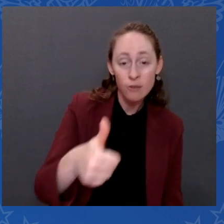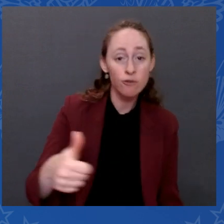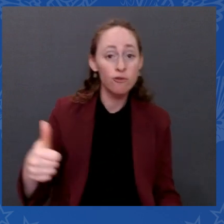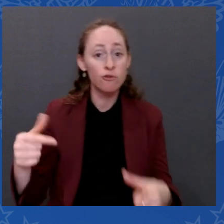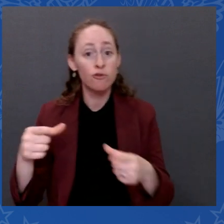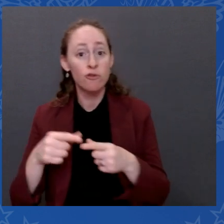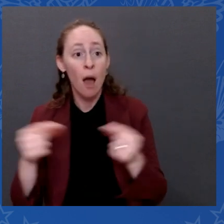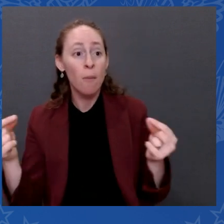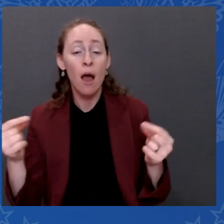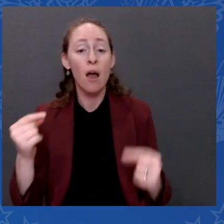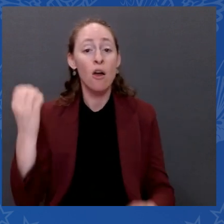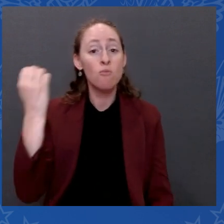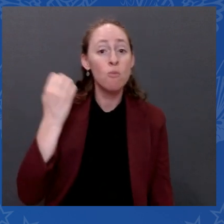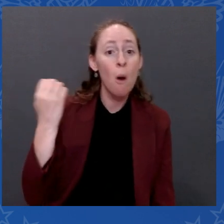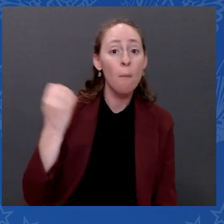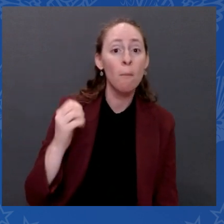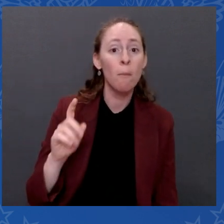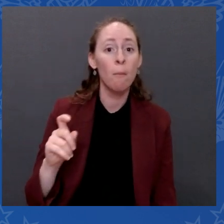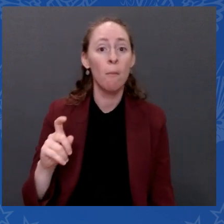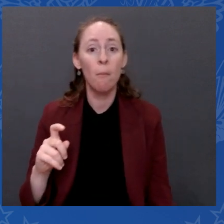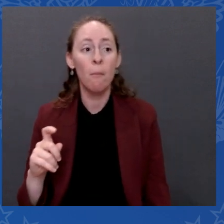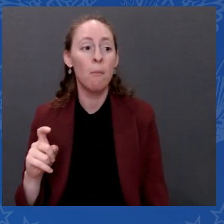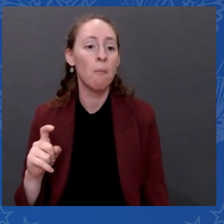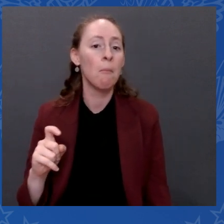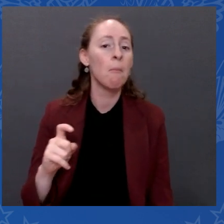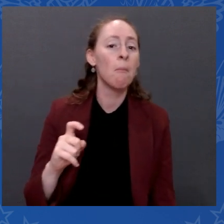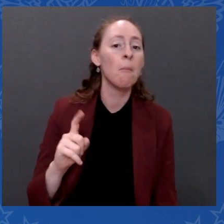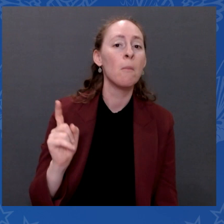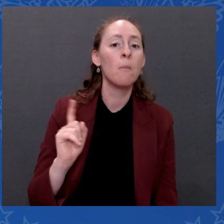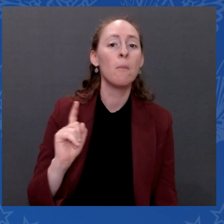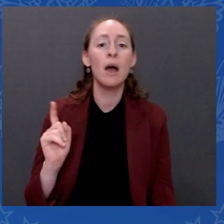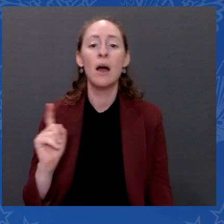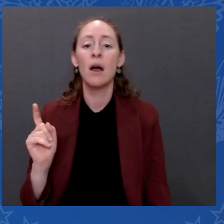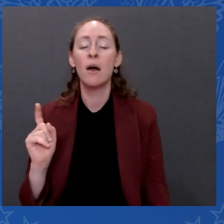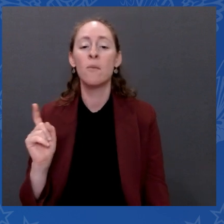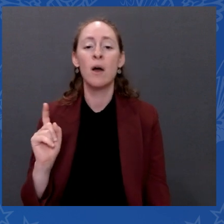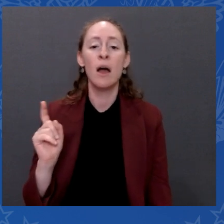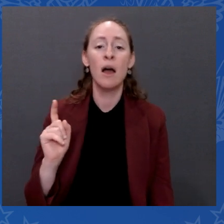in the tens of billions of dollars to attract businesses to come to their countries --